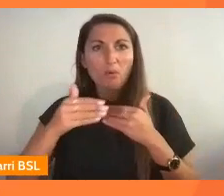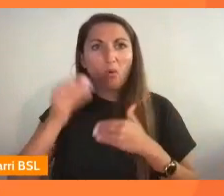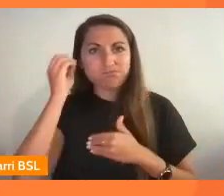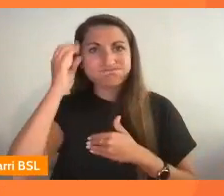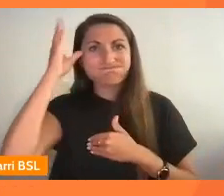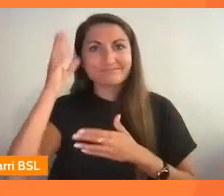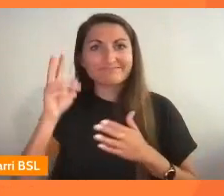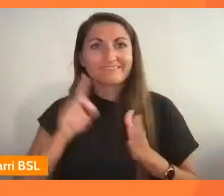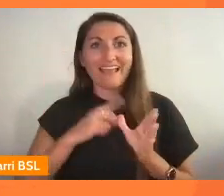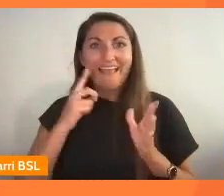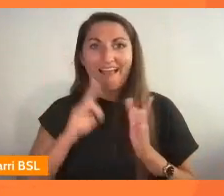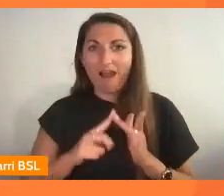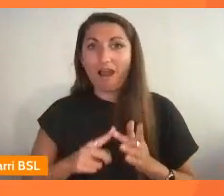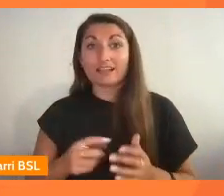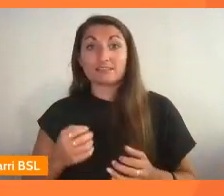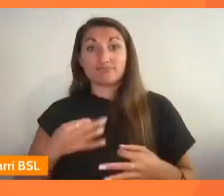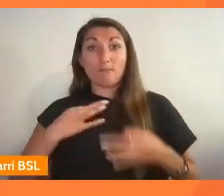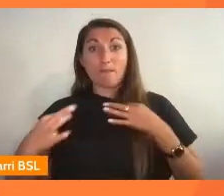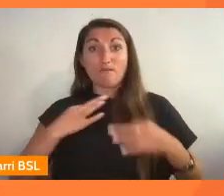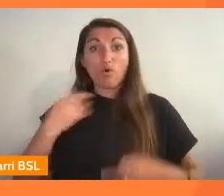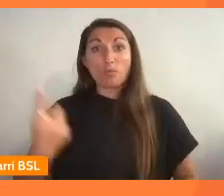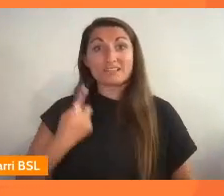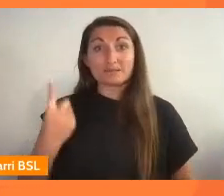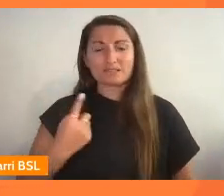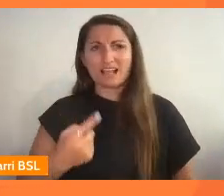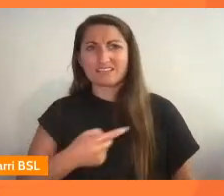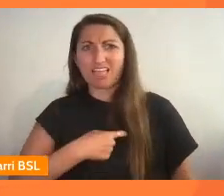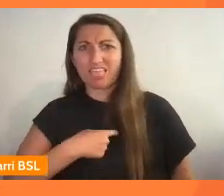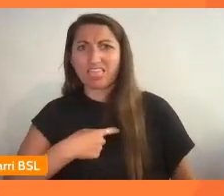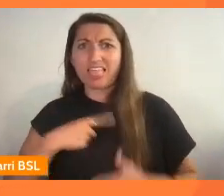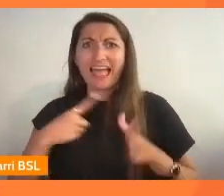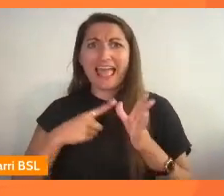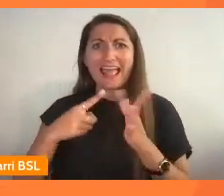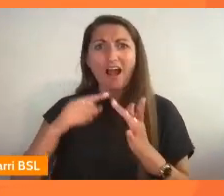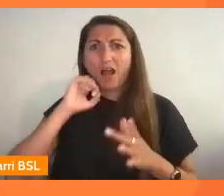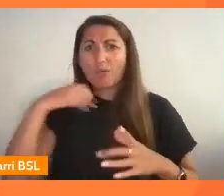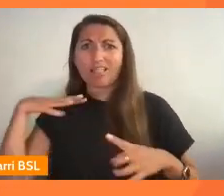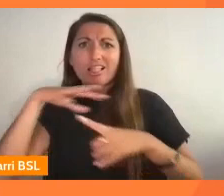A lot of them are nervous that AI of course is going to take jobs and roles